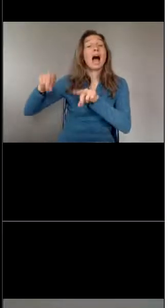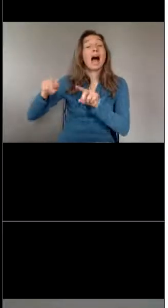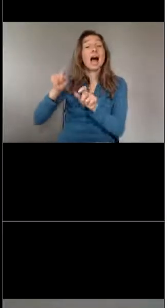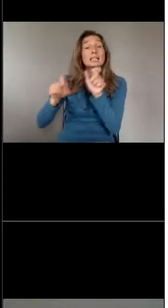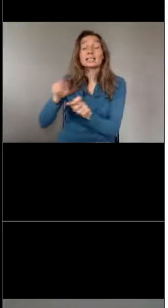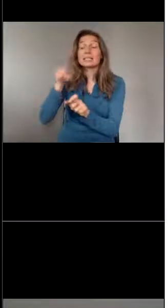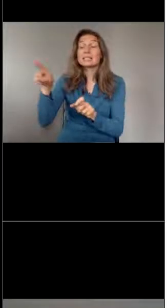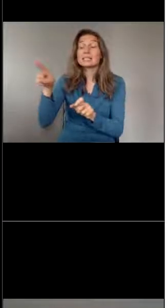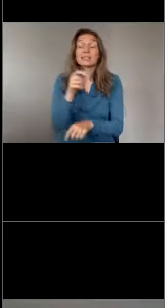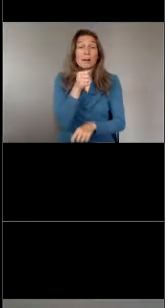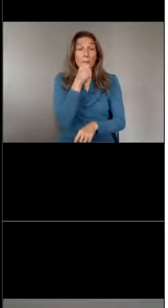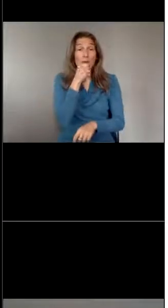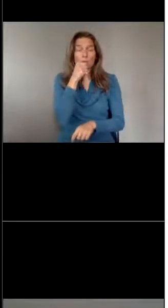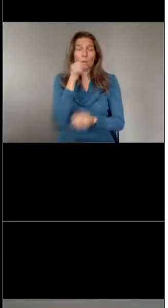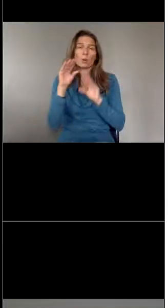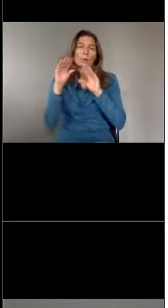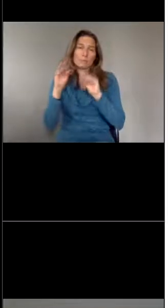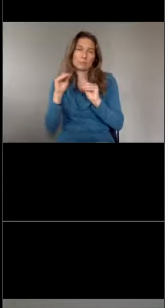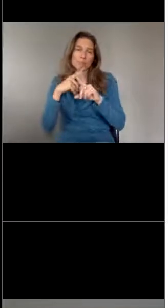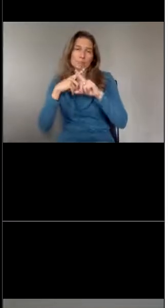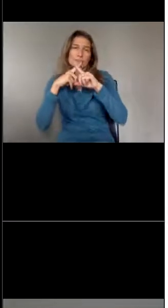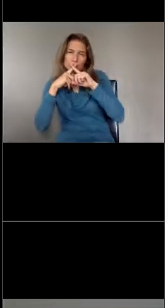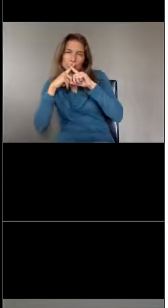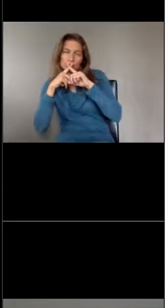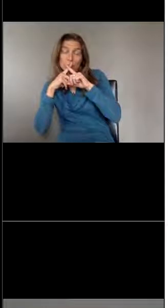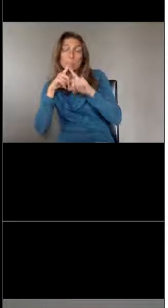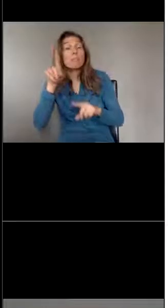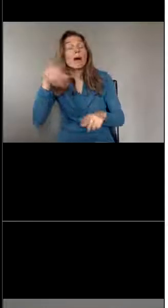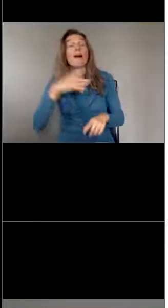but you can still ask questions and then, please do.